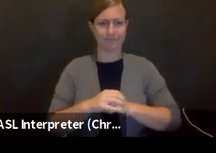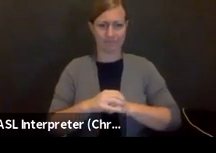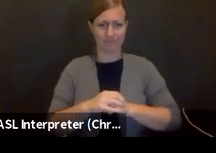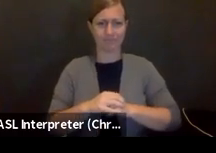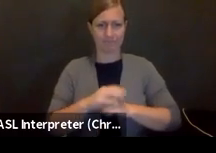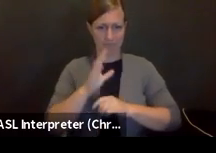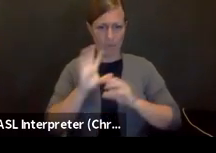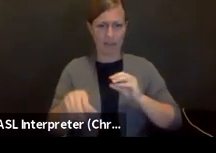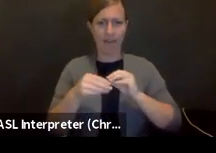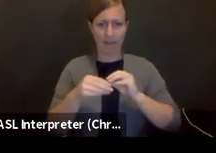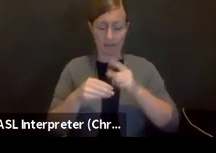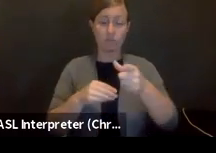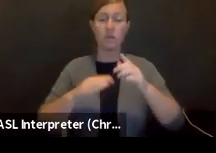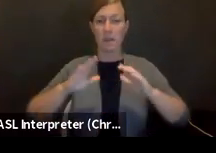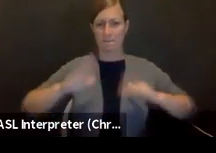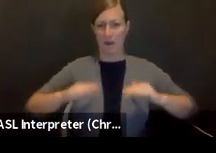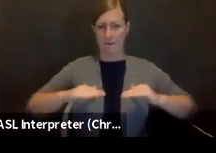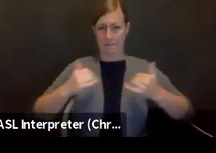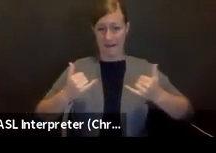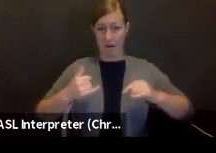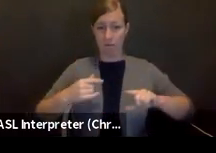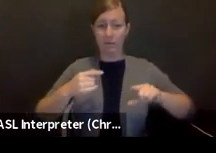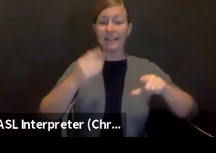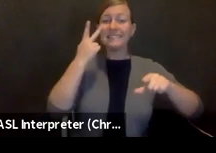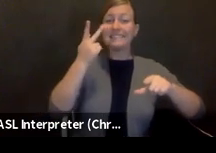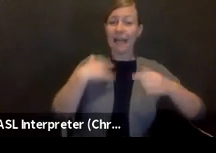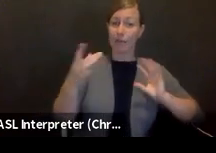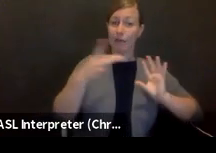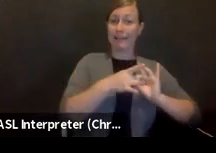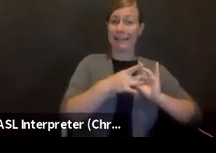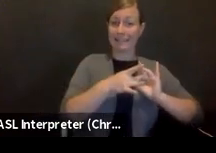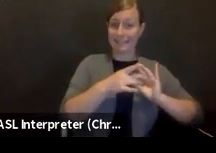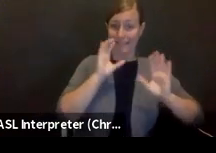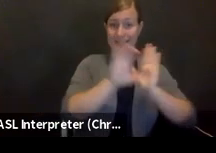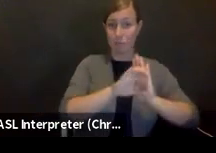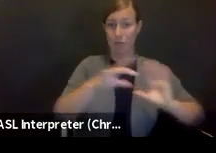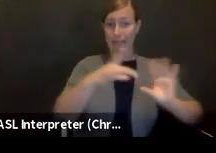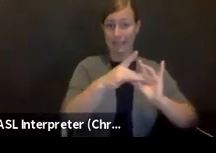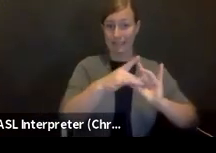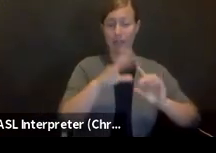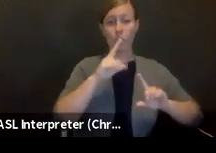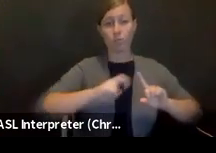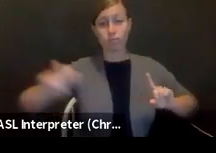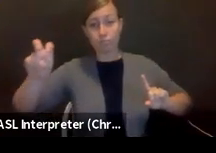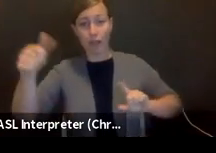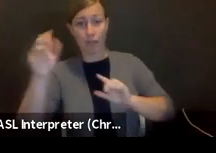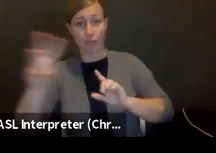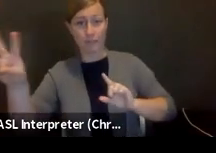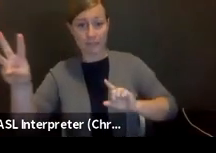ESD 189 - Amy Colburn: Okay, so it's at the very bottom of the page. So it has that little link symbol. So I know it's going to take them somewhere. So now I'm going to go up to course options.